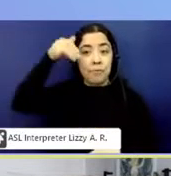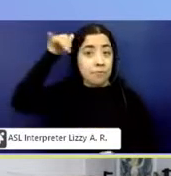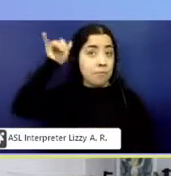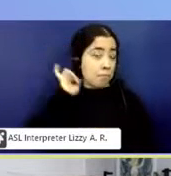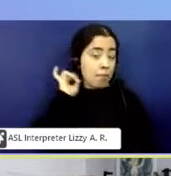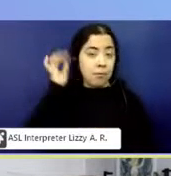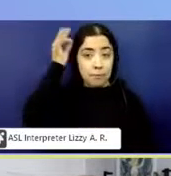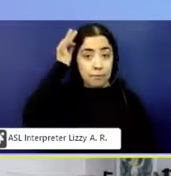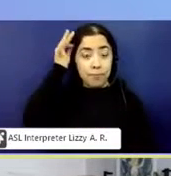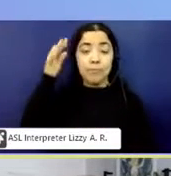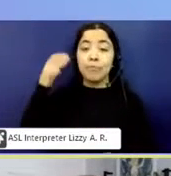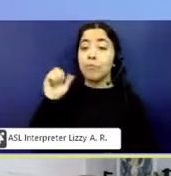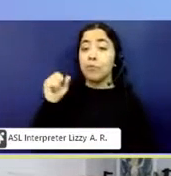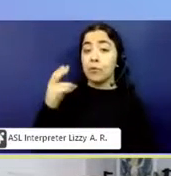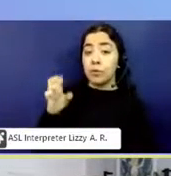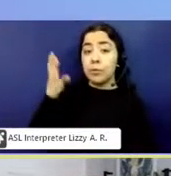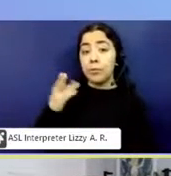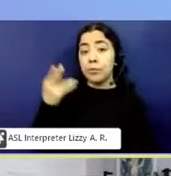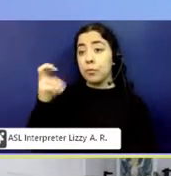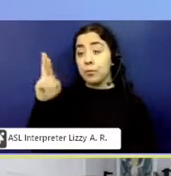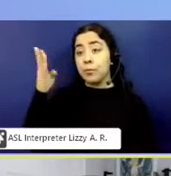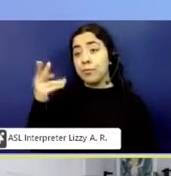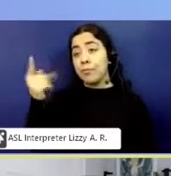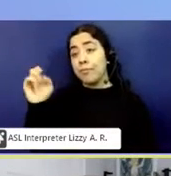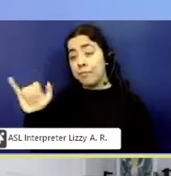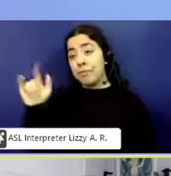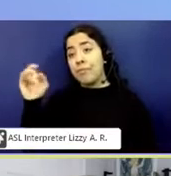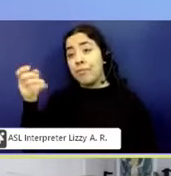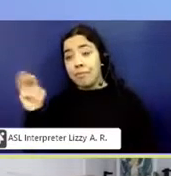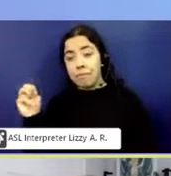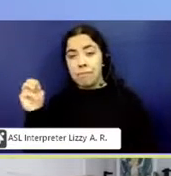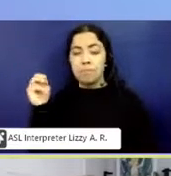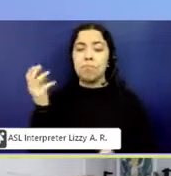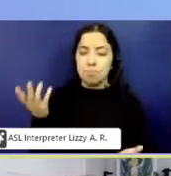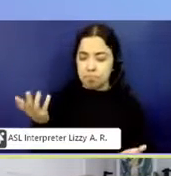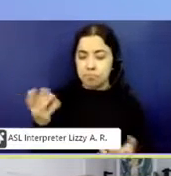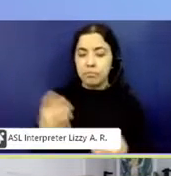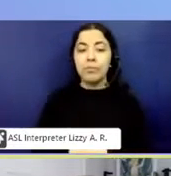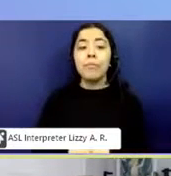she/her or they/them pronouns I am a senior designer at Microsoft